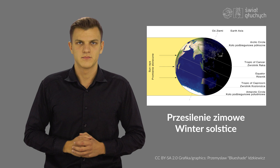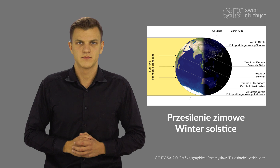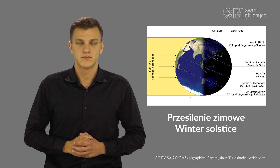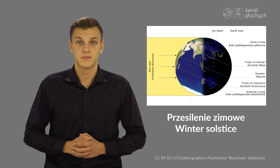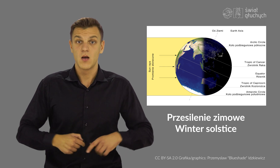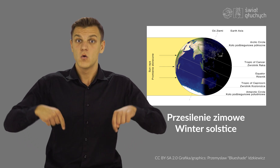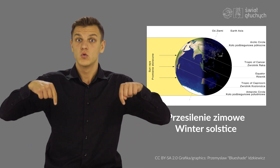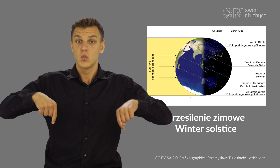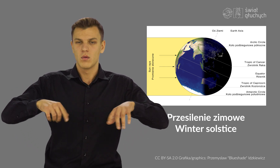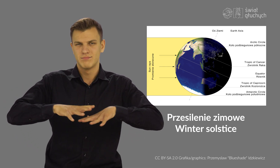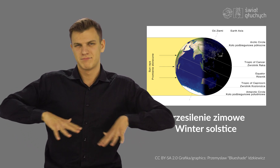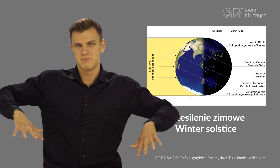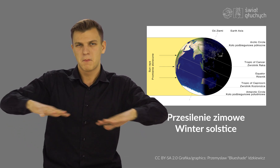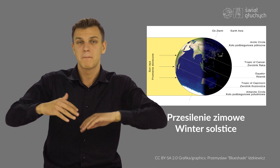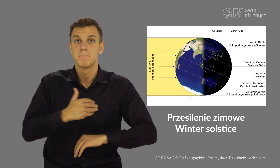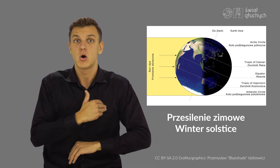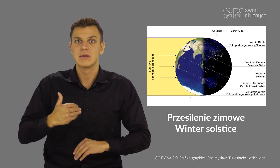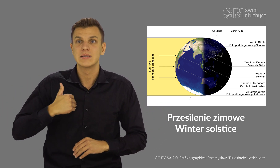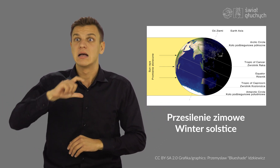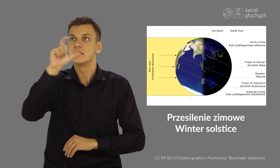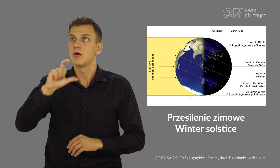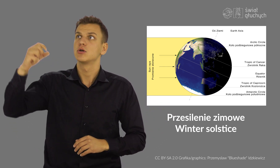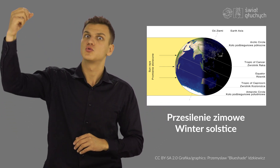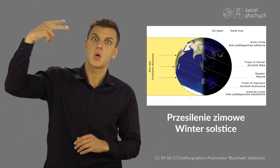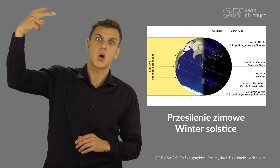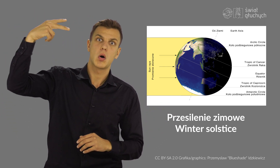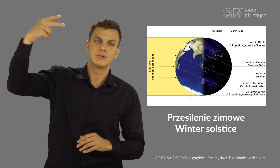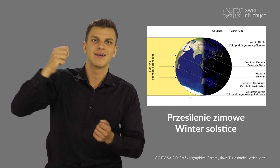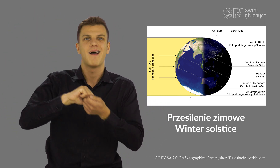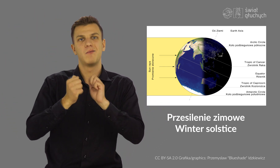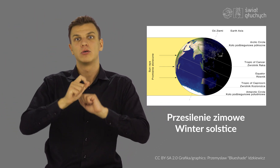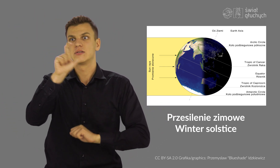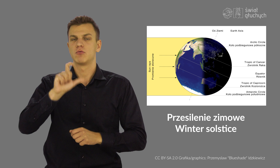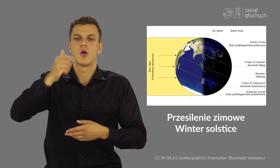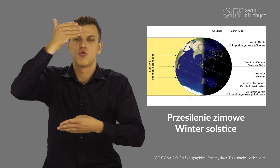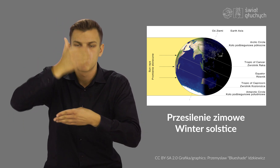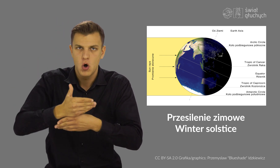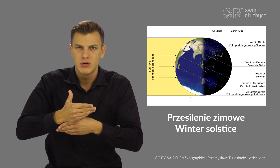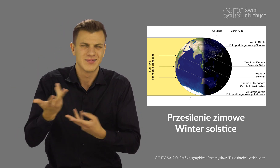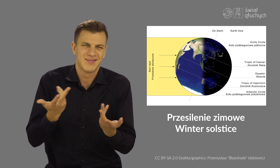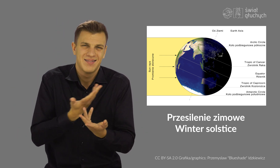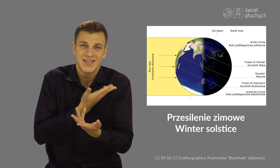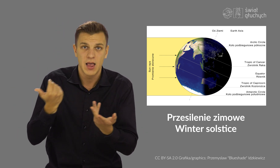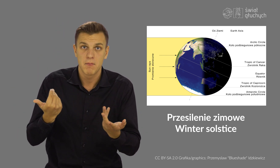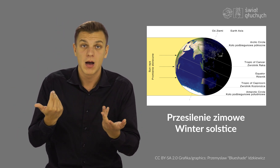In Poland, neither day nor night polar nights do not occur, of course.